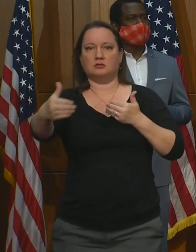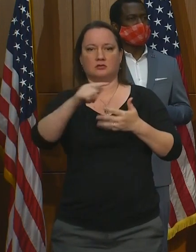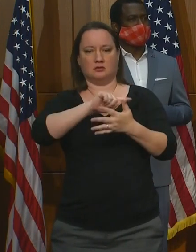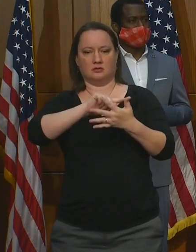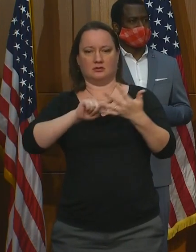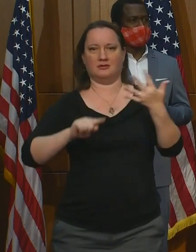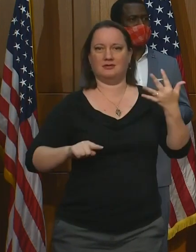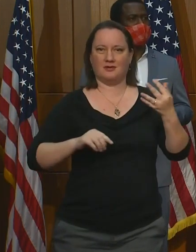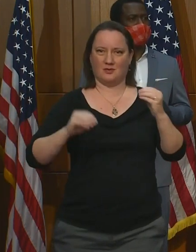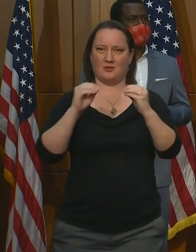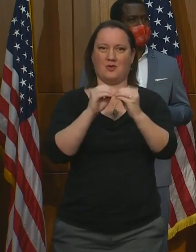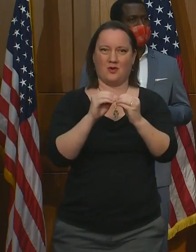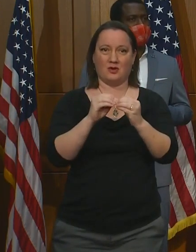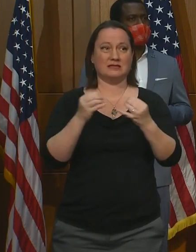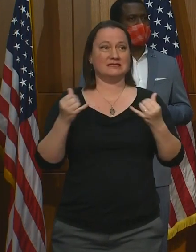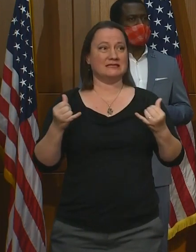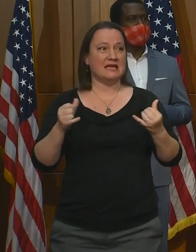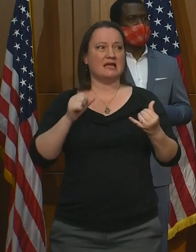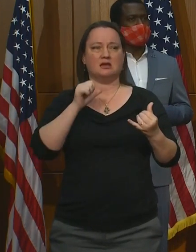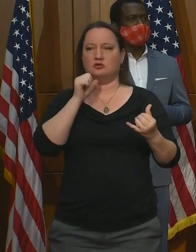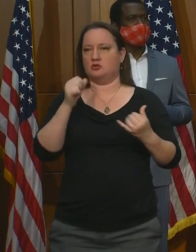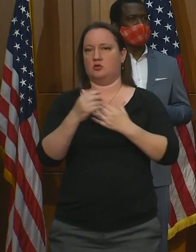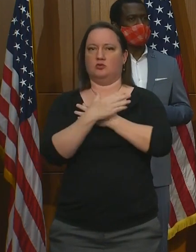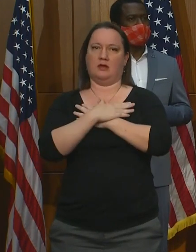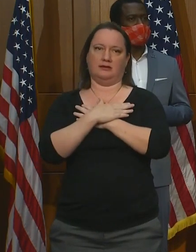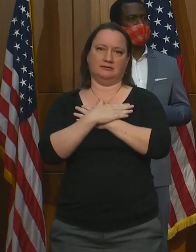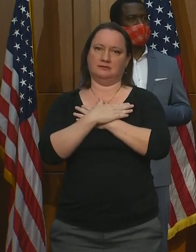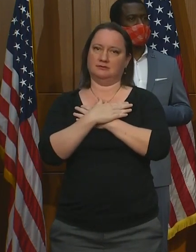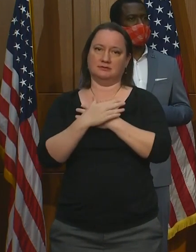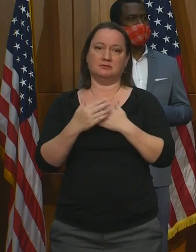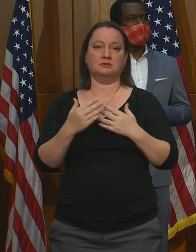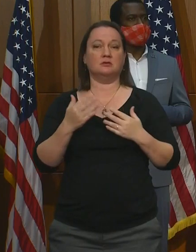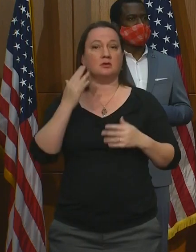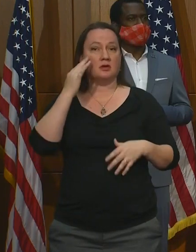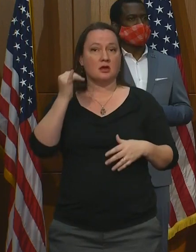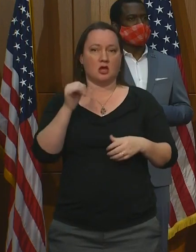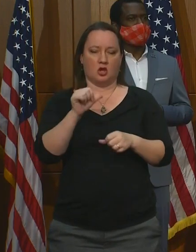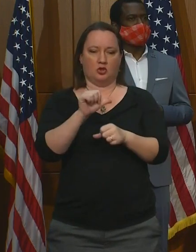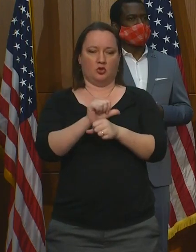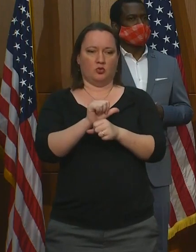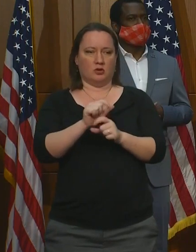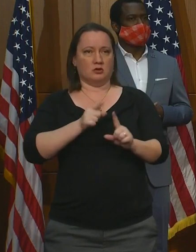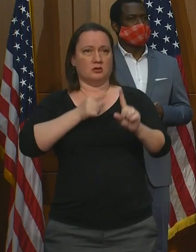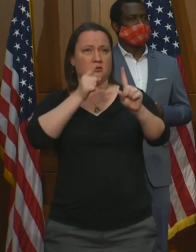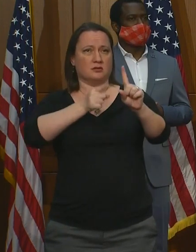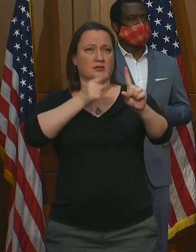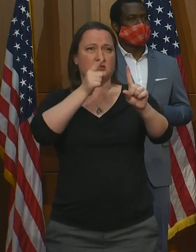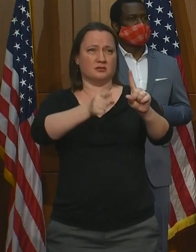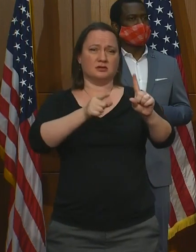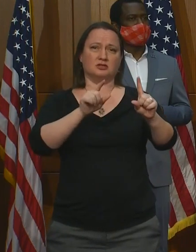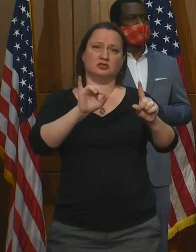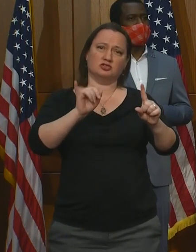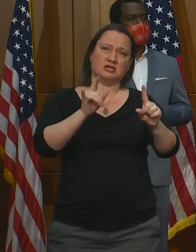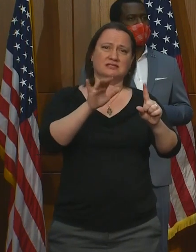GOES ON FROM THERE. DON'T REST